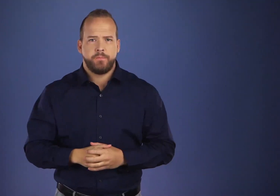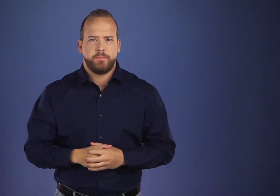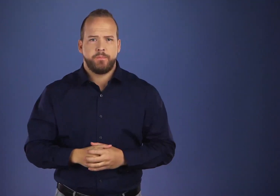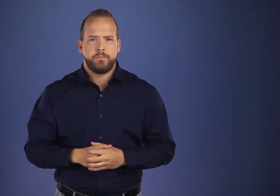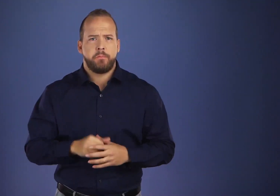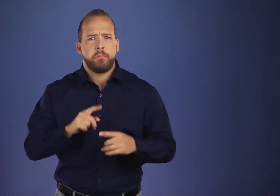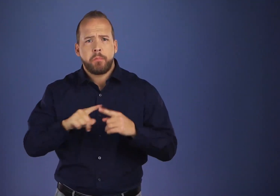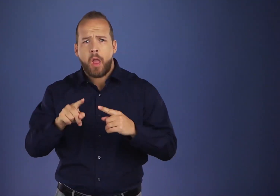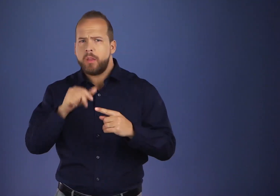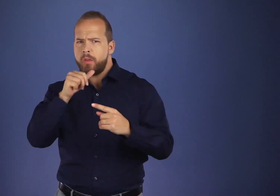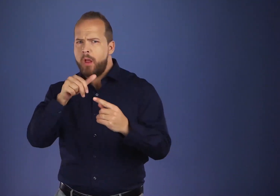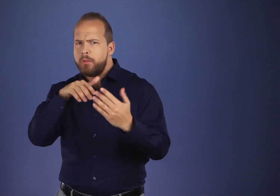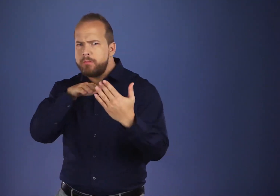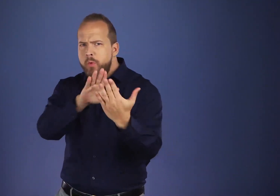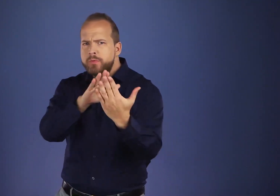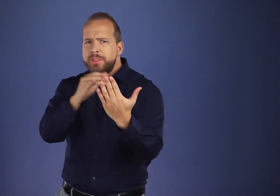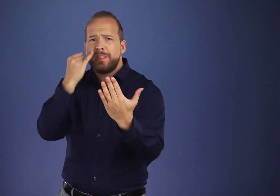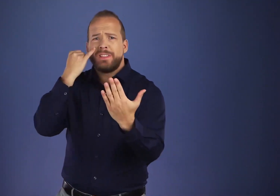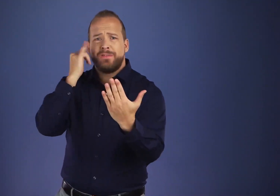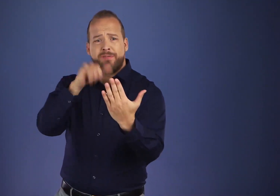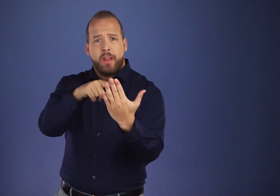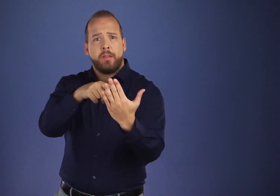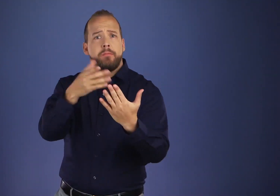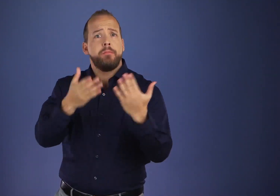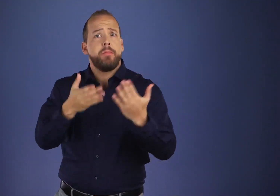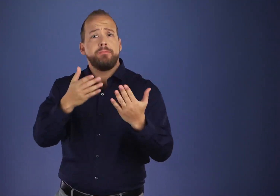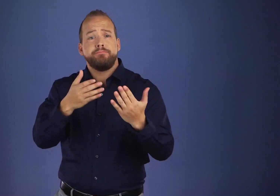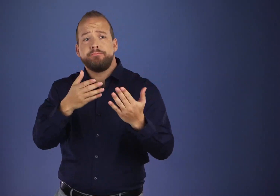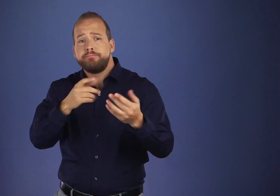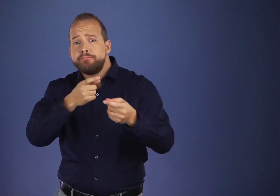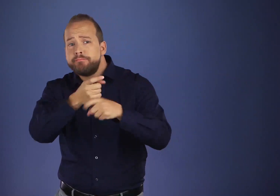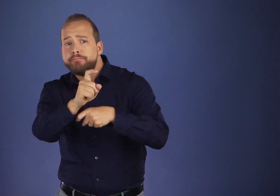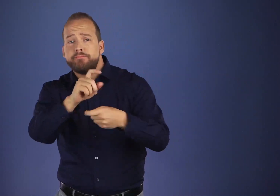except when to do so would injure them or others.”